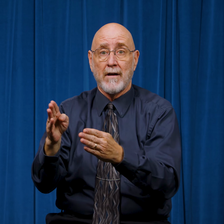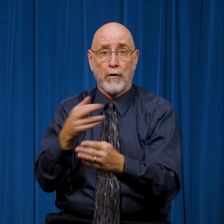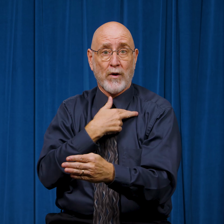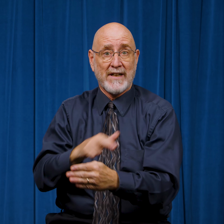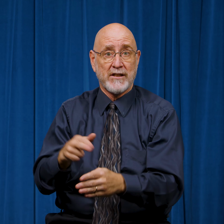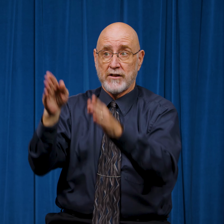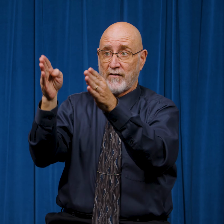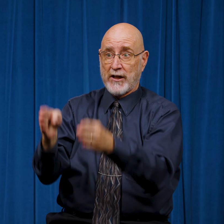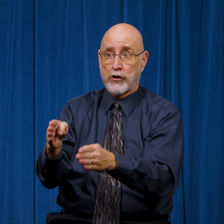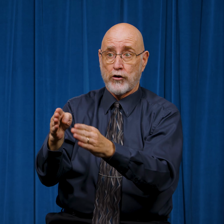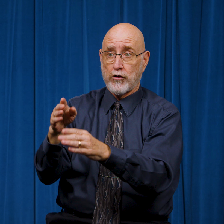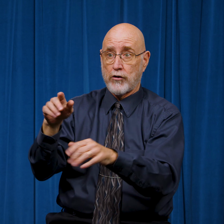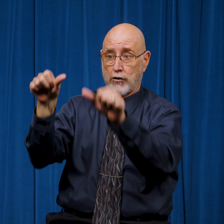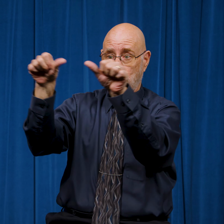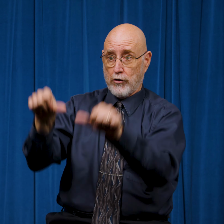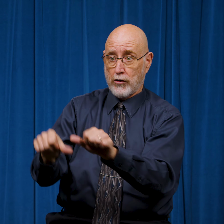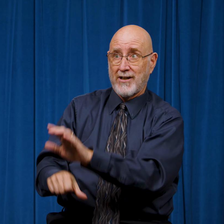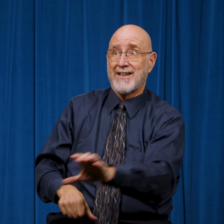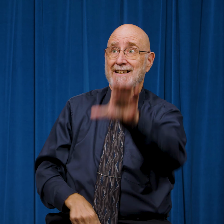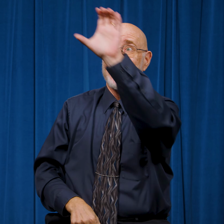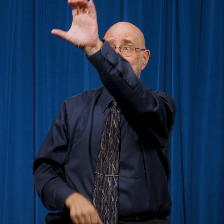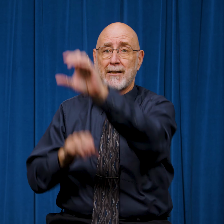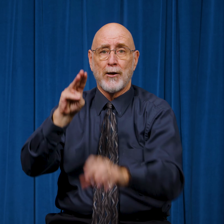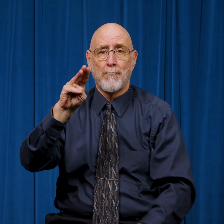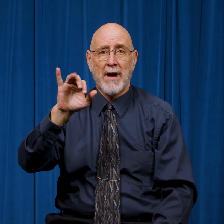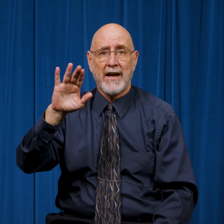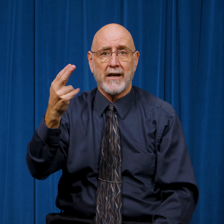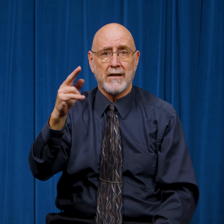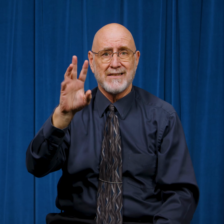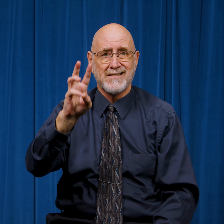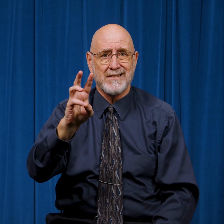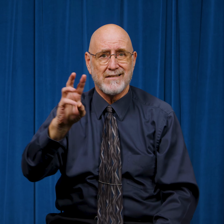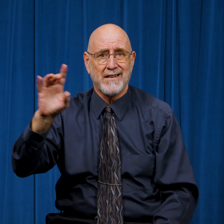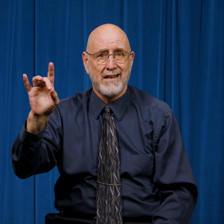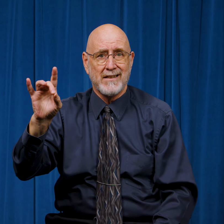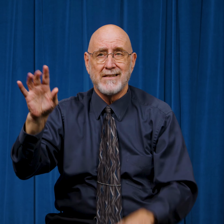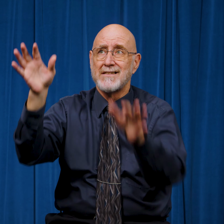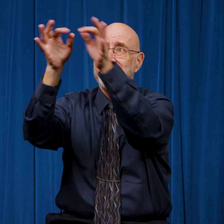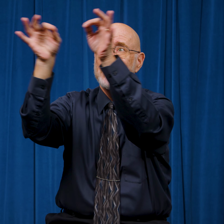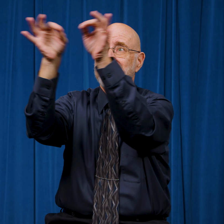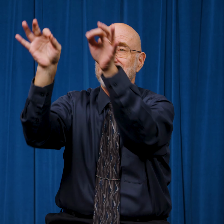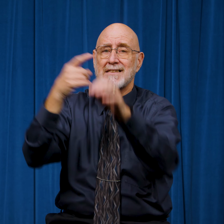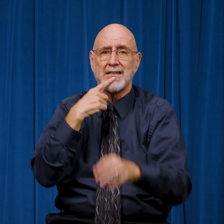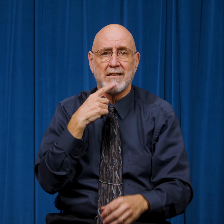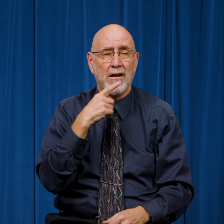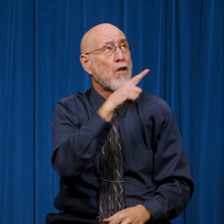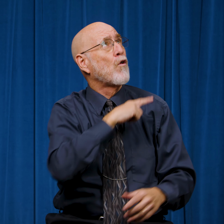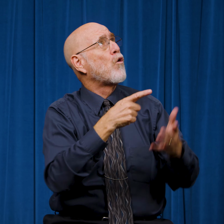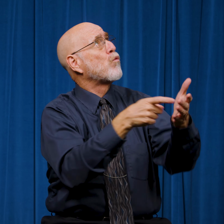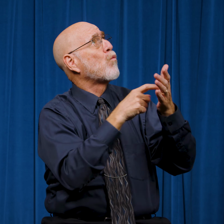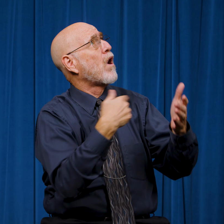above that figure we find the words of Micah 6:8: "What doth the Lord require of thee,